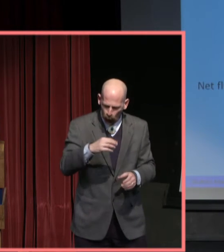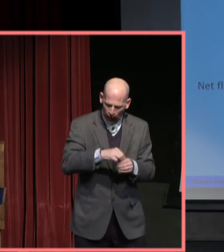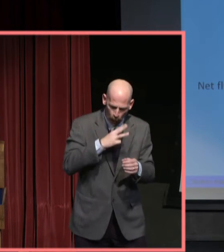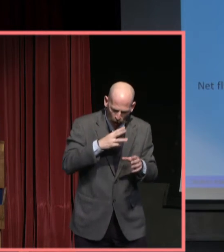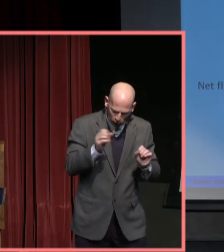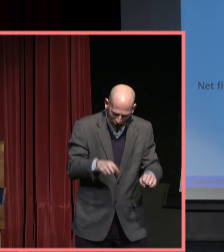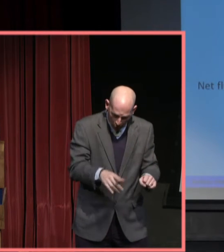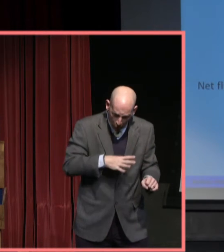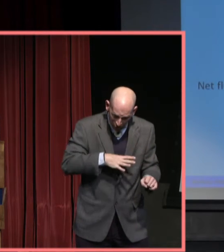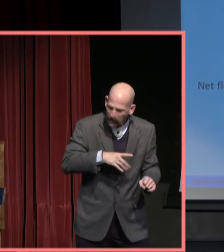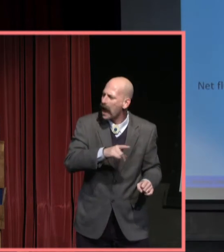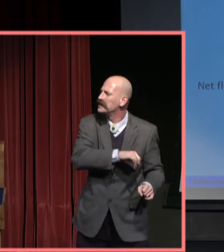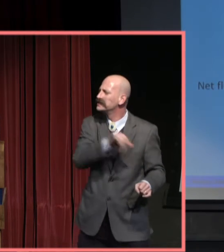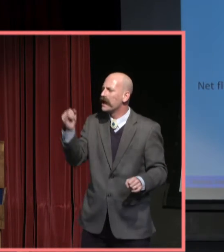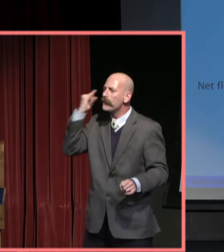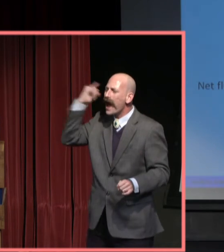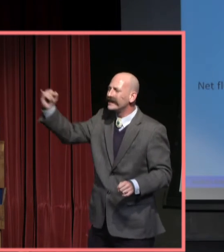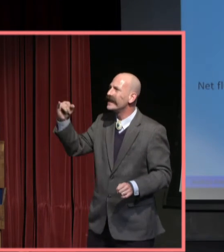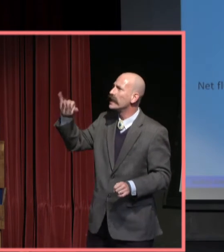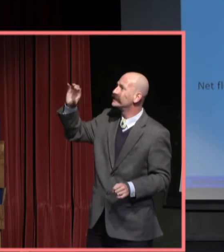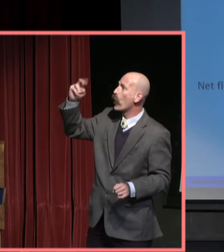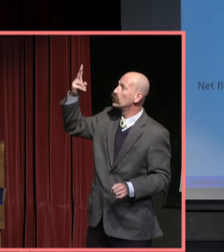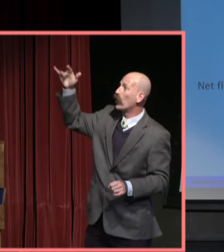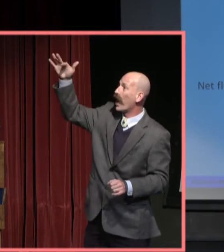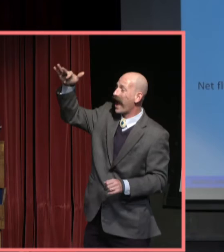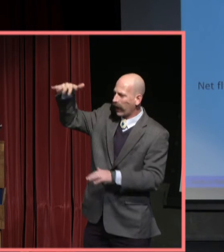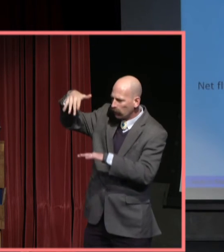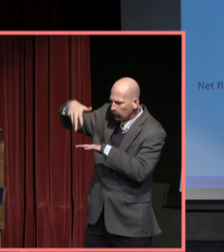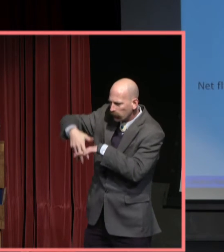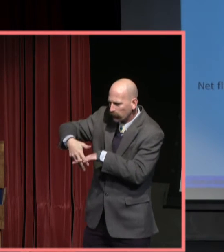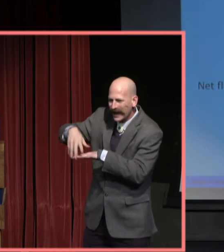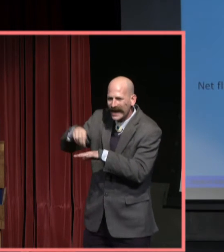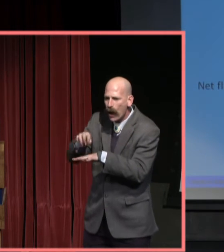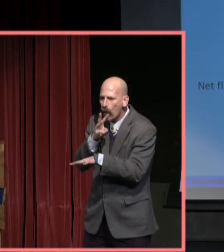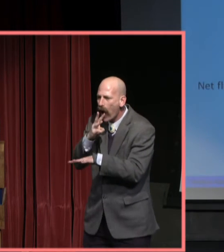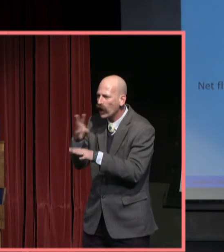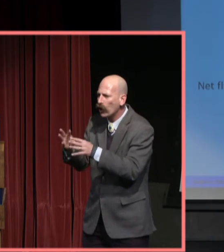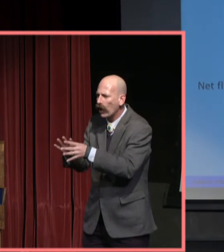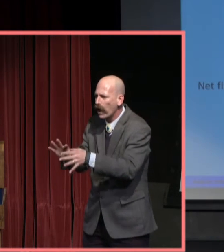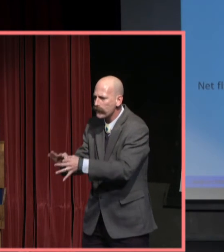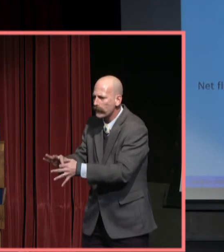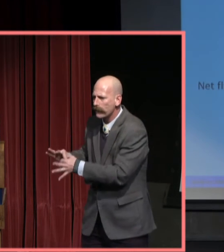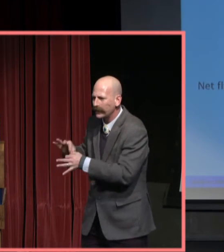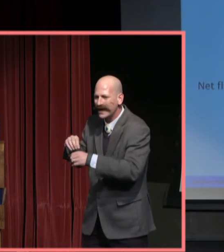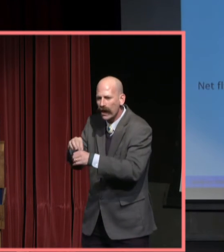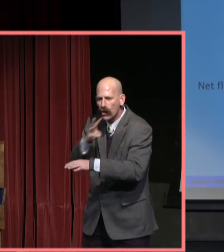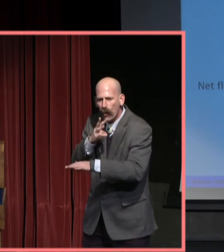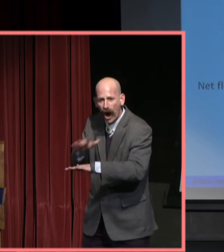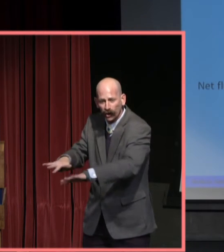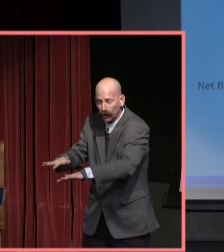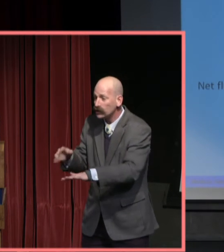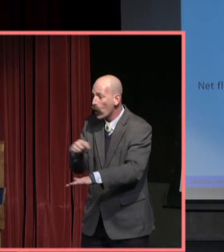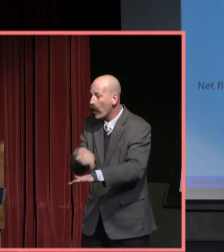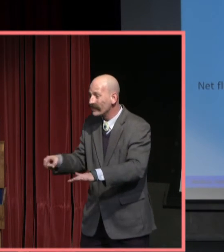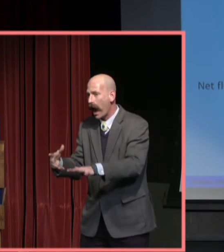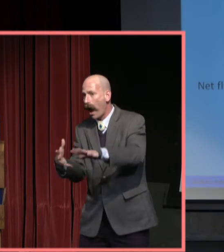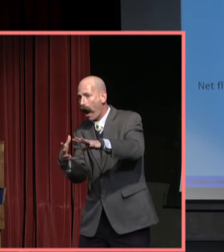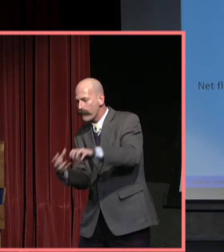that CO2 will dissolve into the water. So the oceans are taking up CO2, simply because CO2 dissolves in the water.